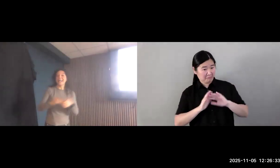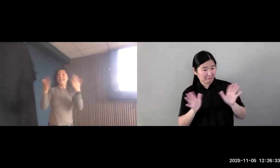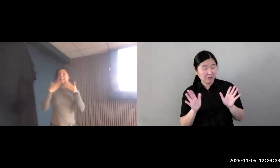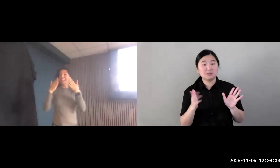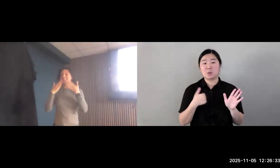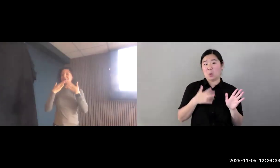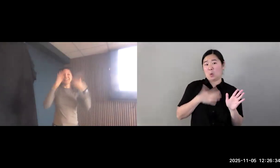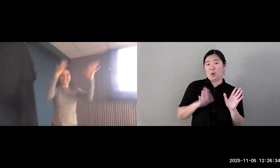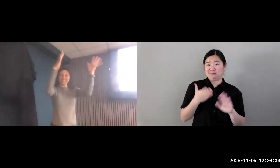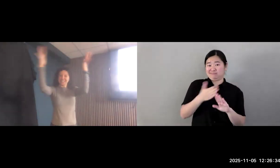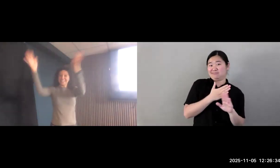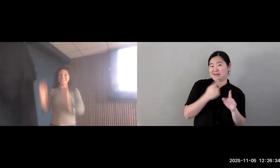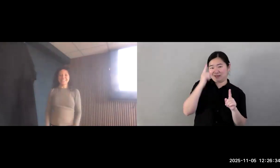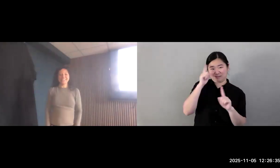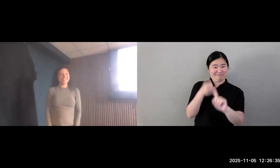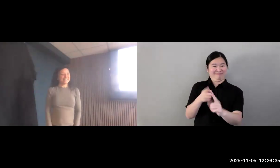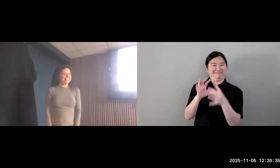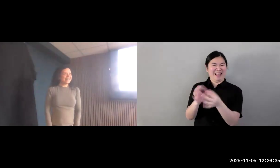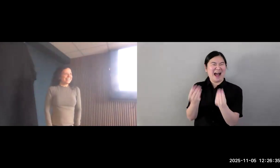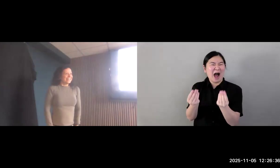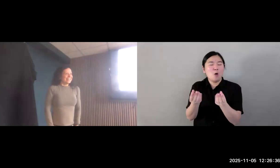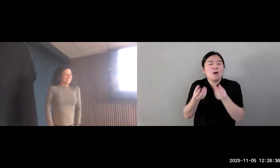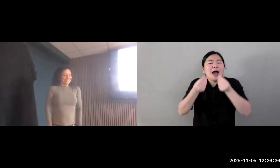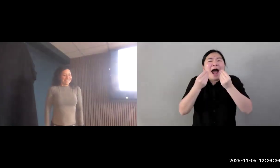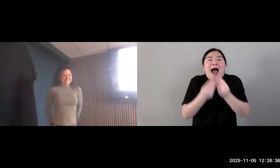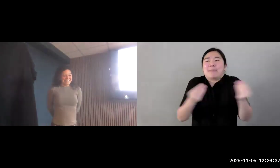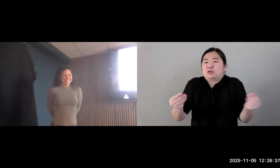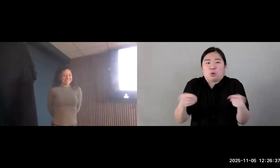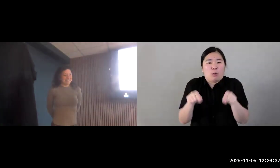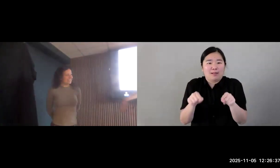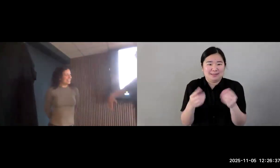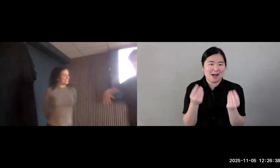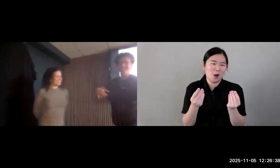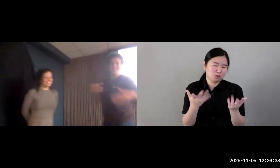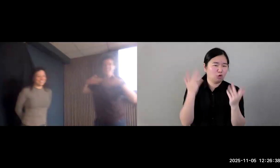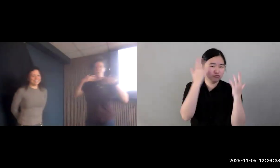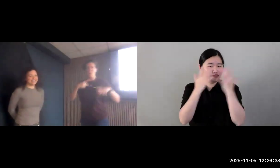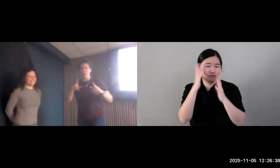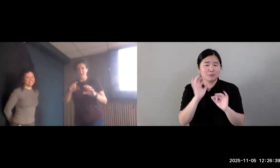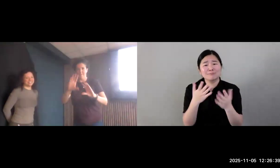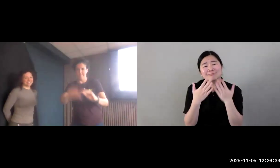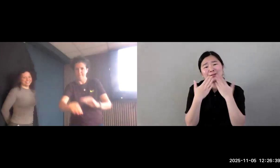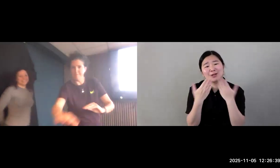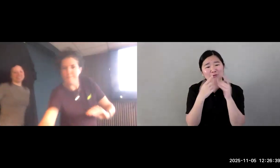Thank you!